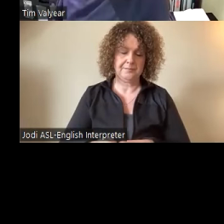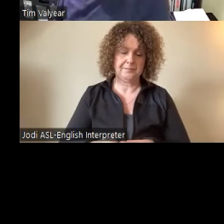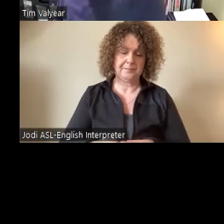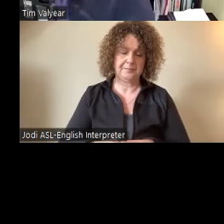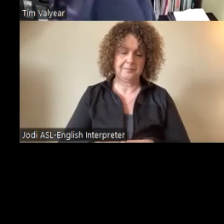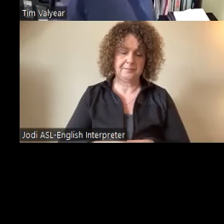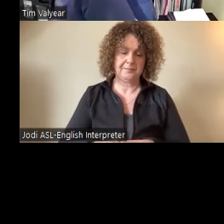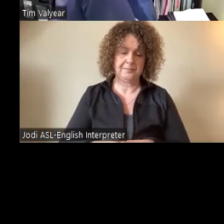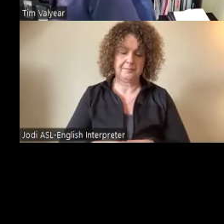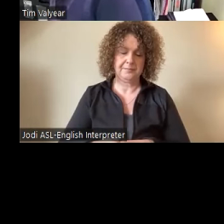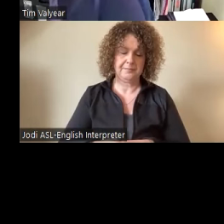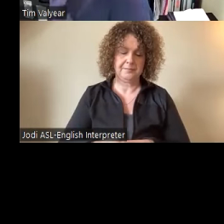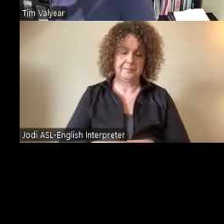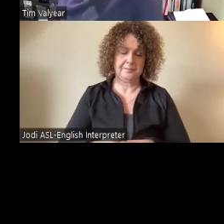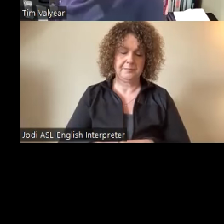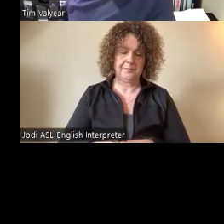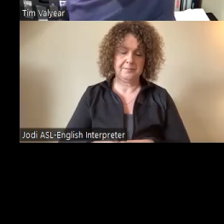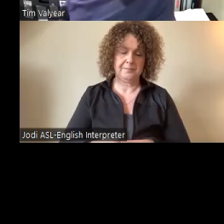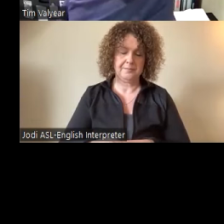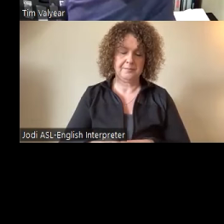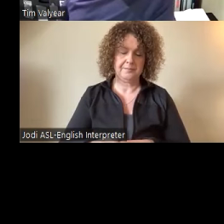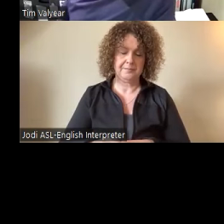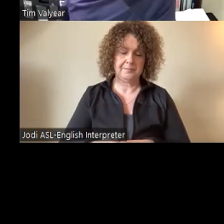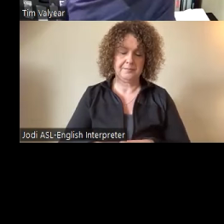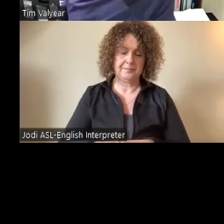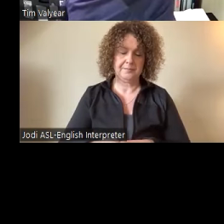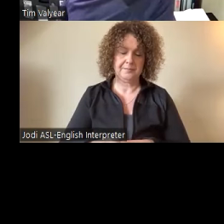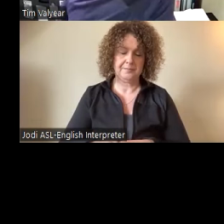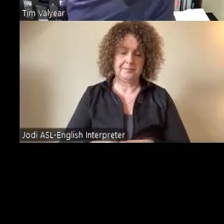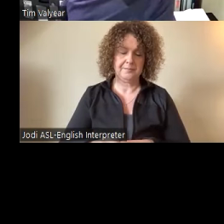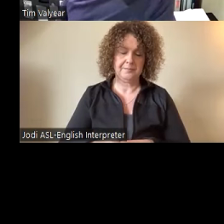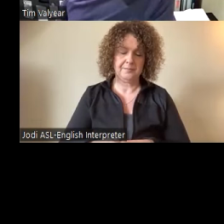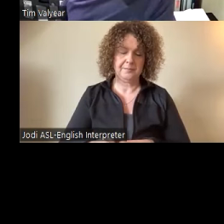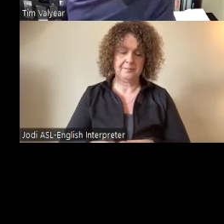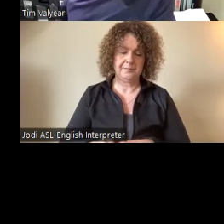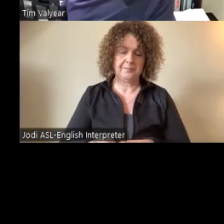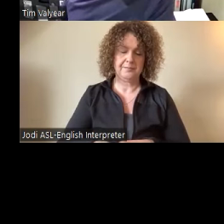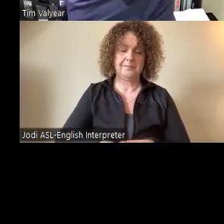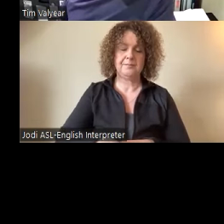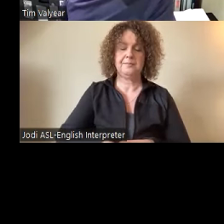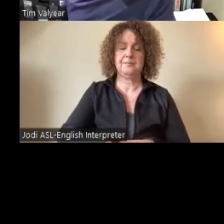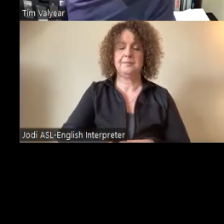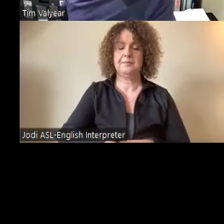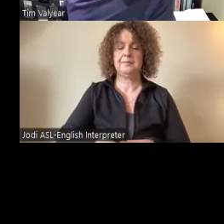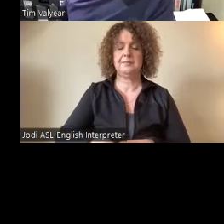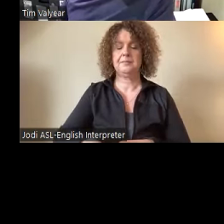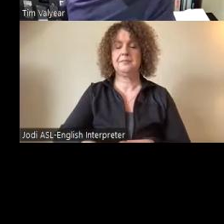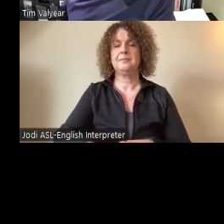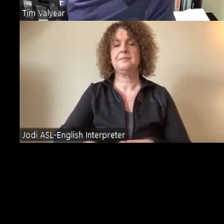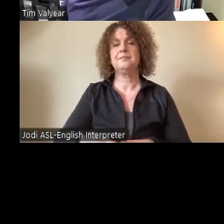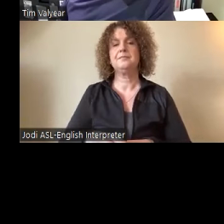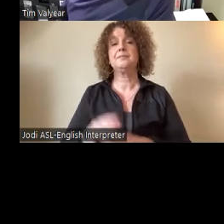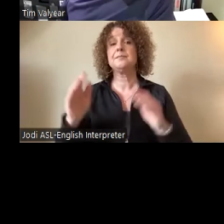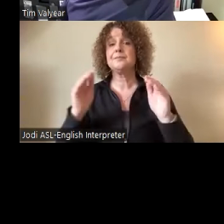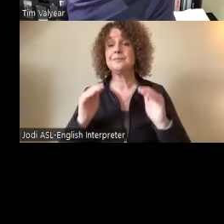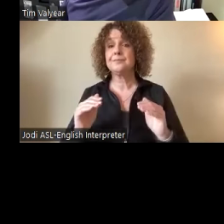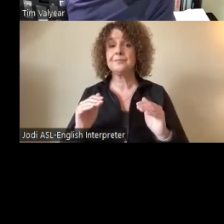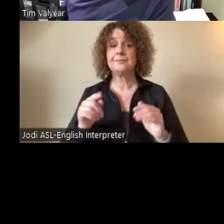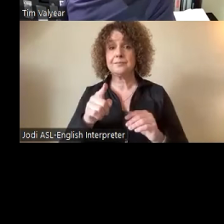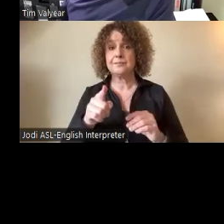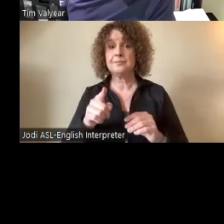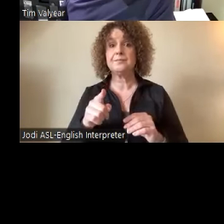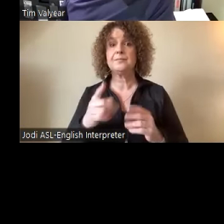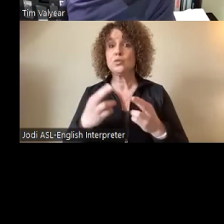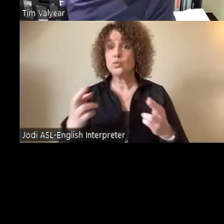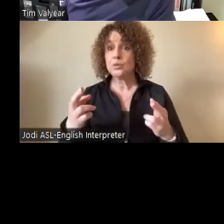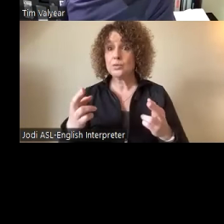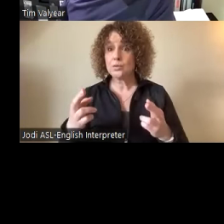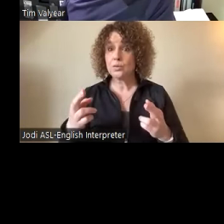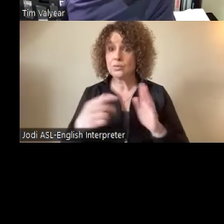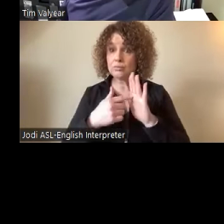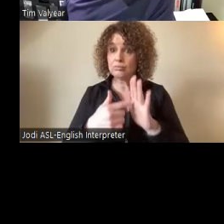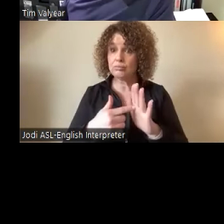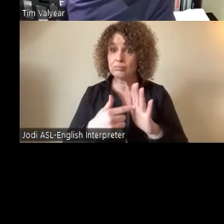the poll in five, four, three, two, one.